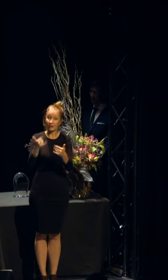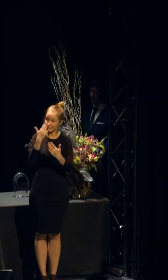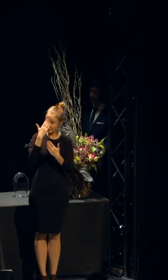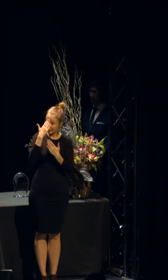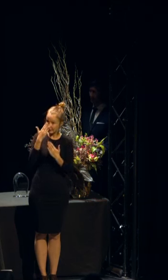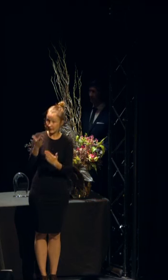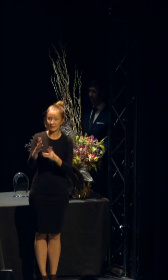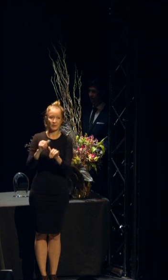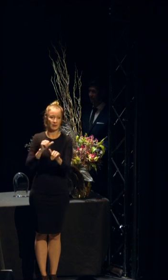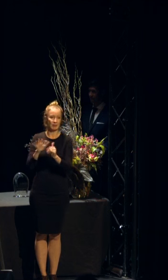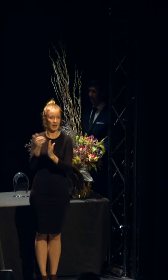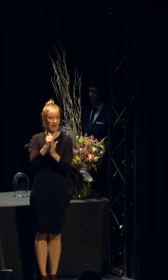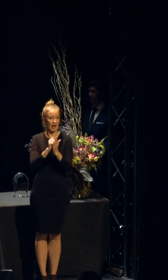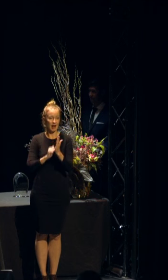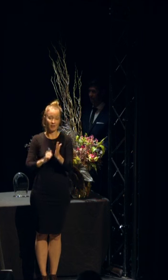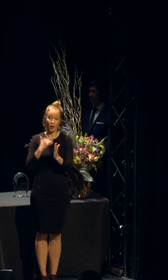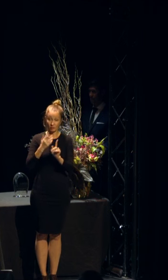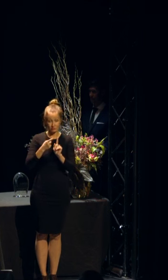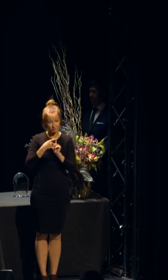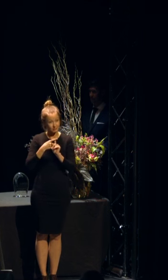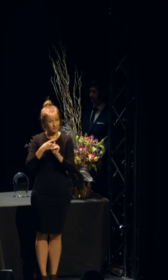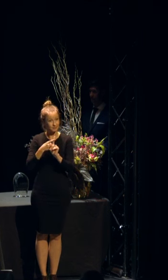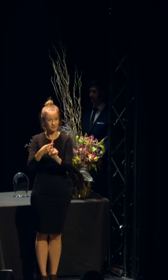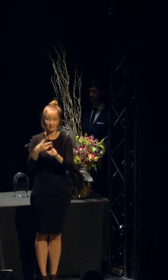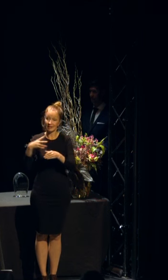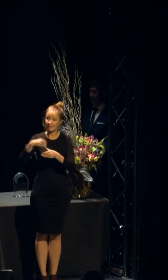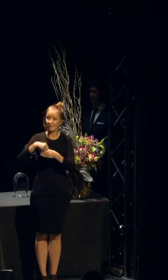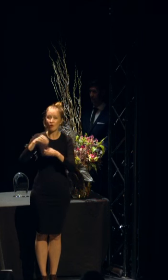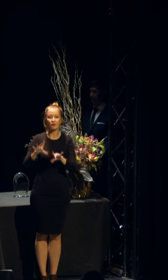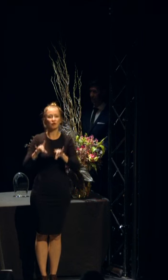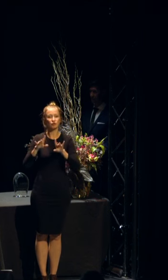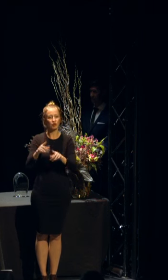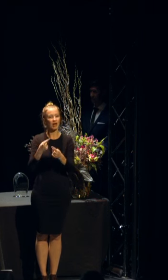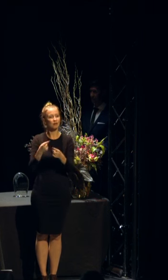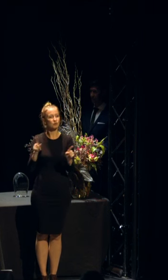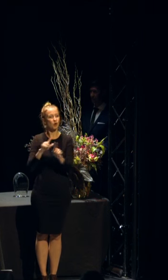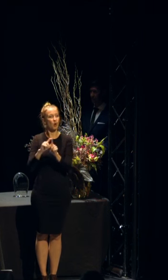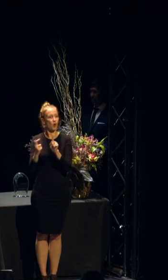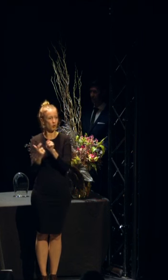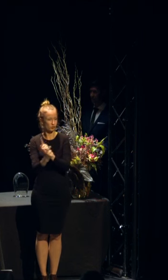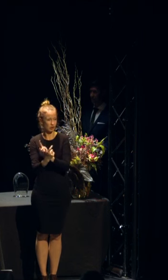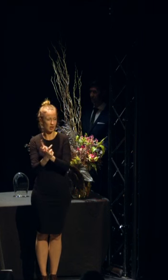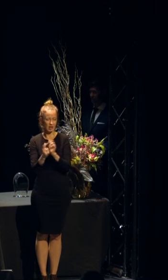and sustained contribution to Australia's musical culture. It is named in honour of Don Banks,